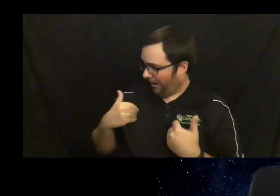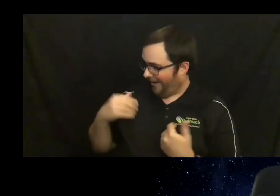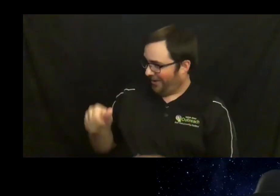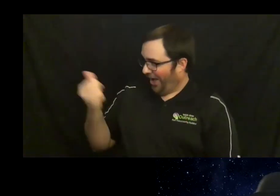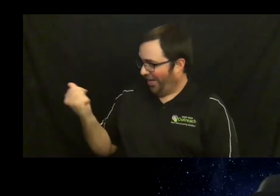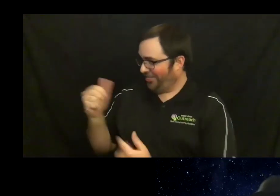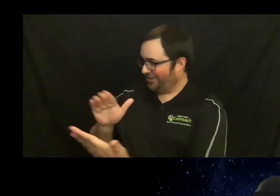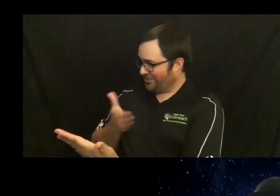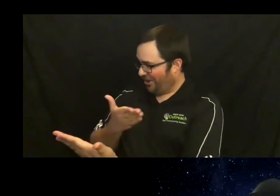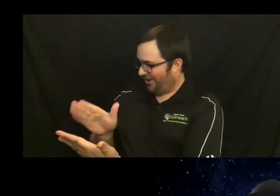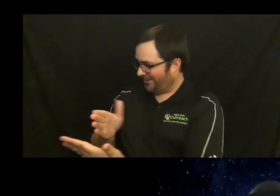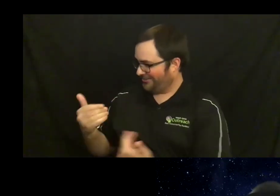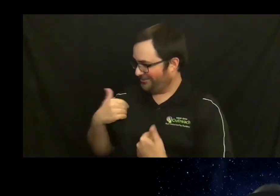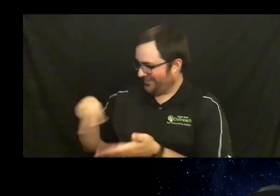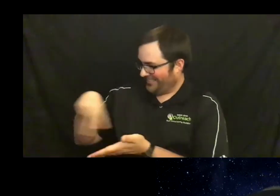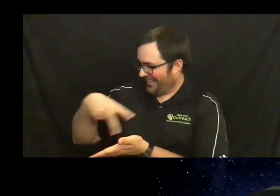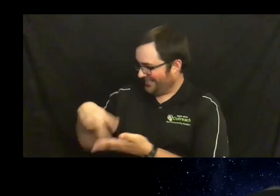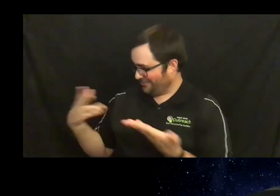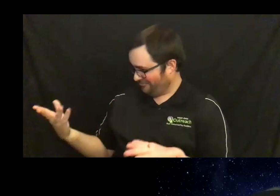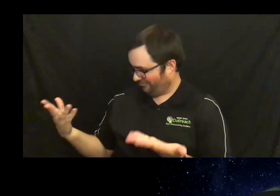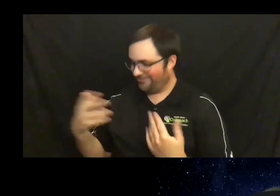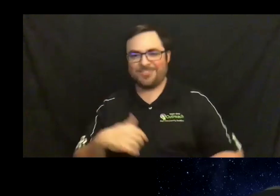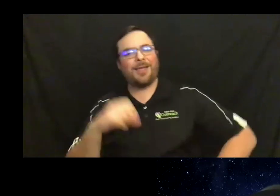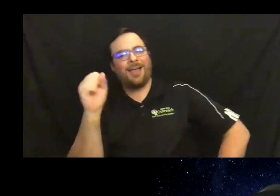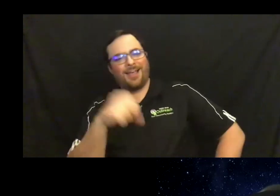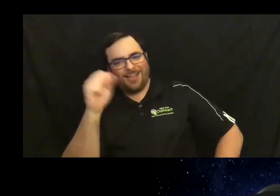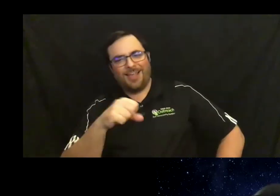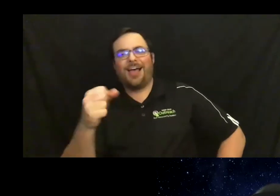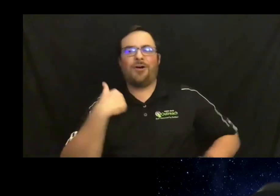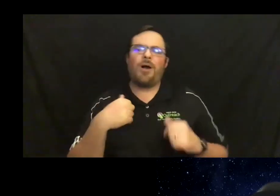songs that you dance to? Nick: Well, I dance to "Happier," "Creeper Awe Man",